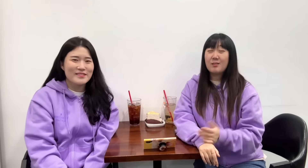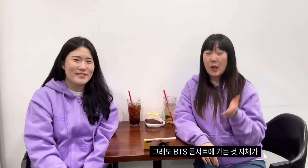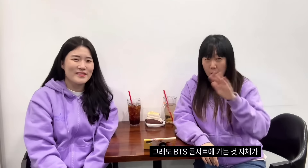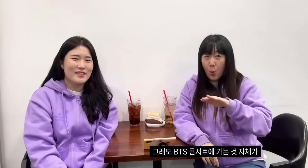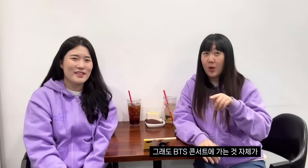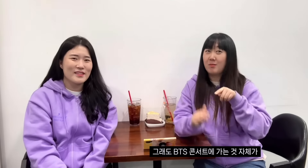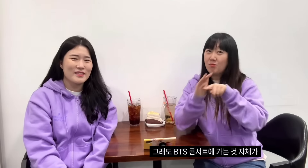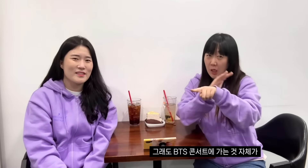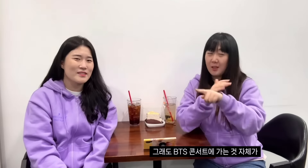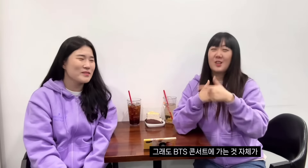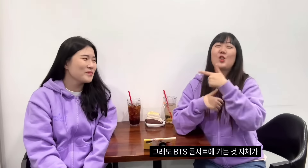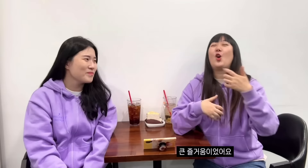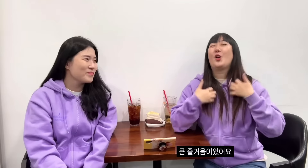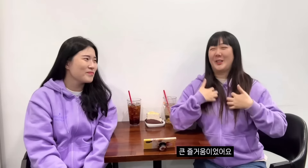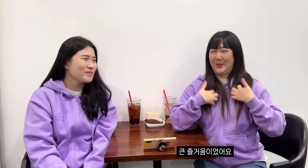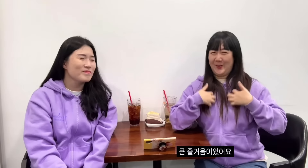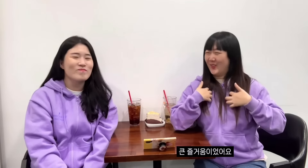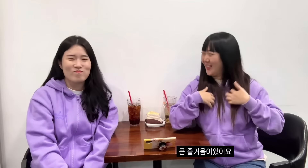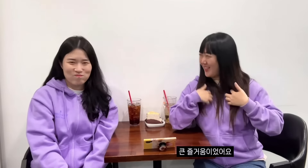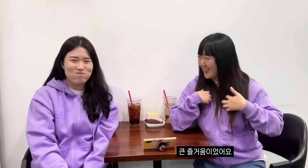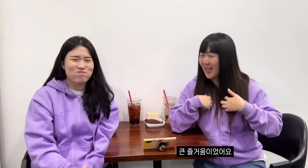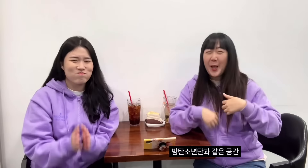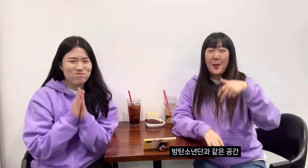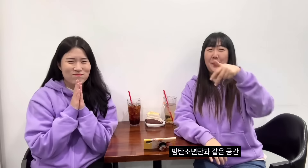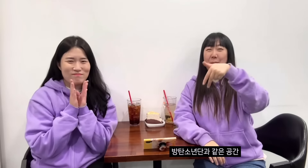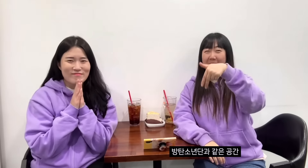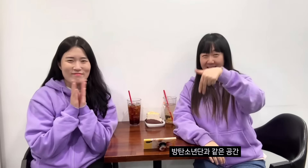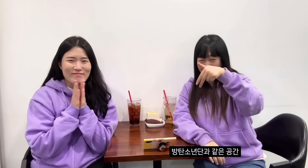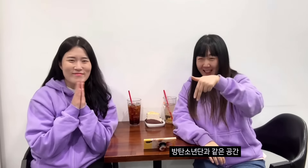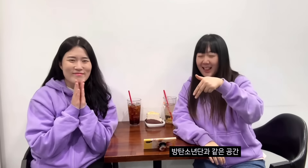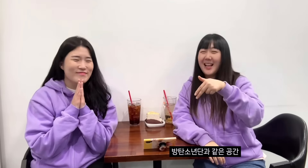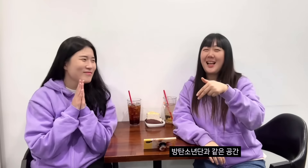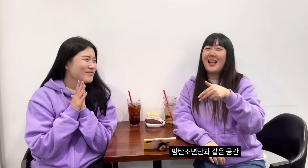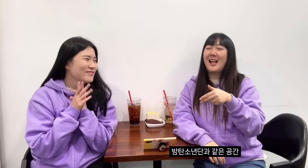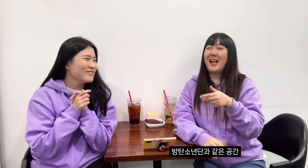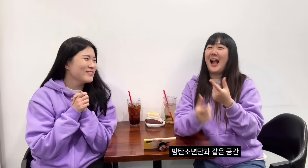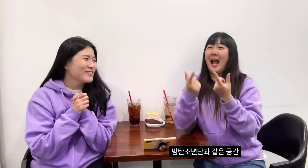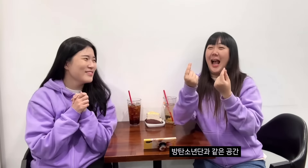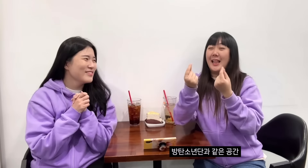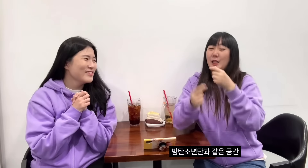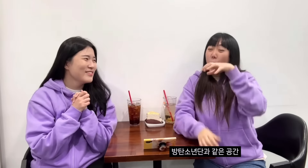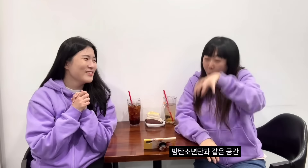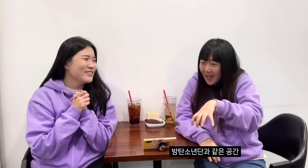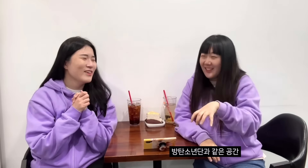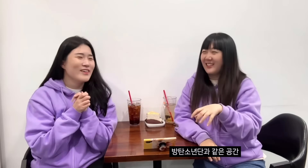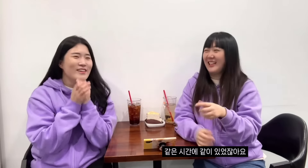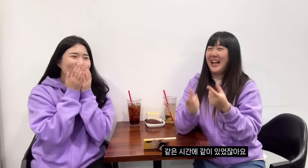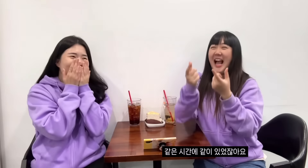Still, going to the BTS concert was a great pleasure in itself. A space like BTS~